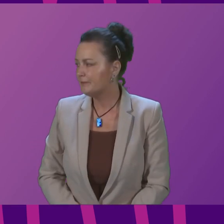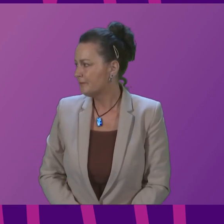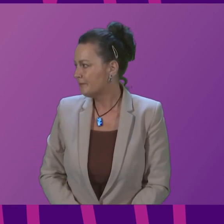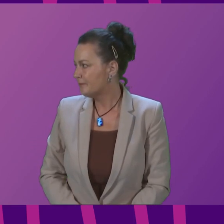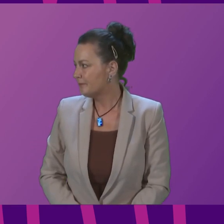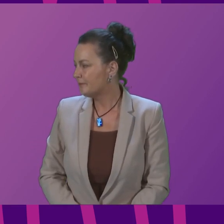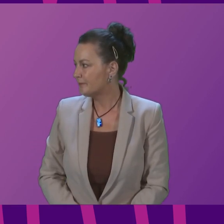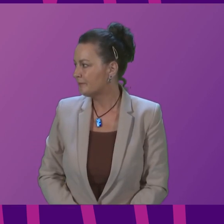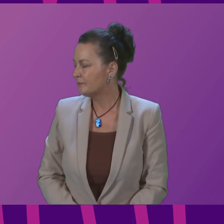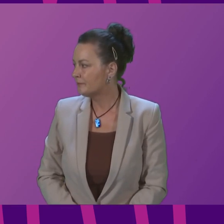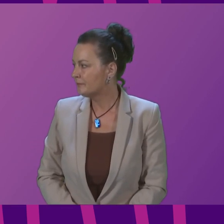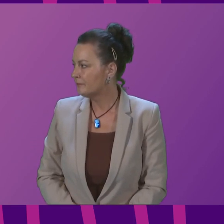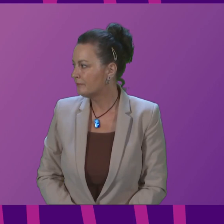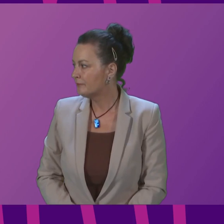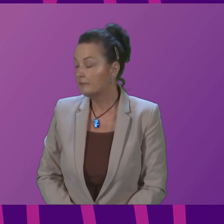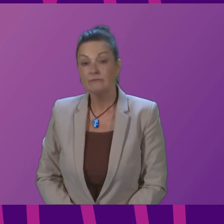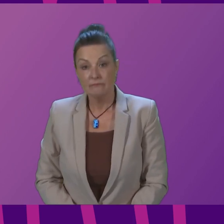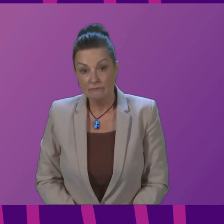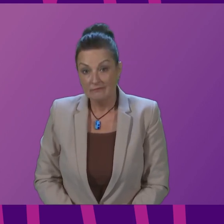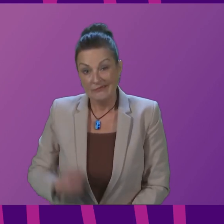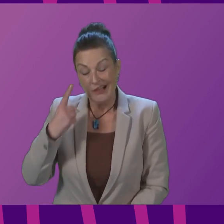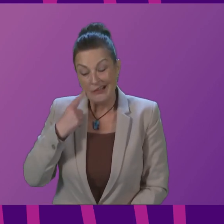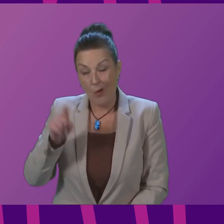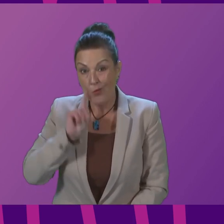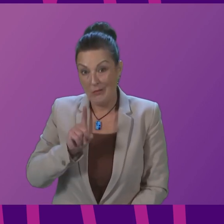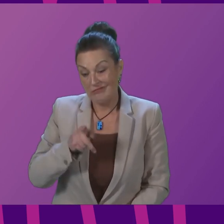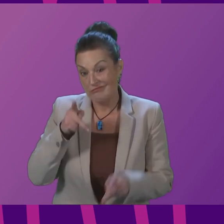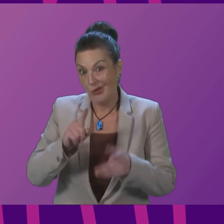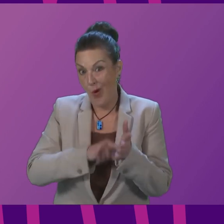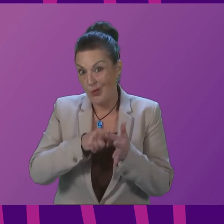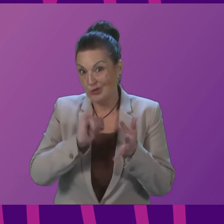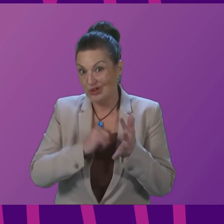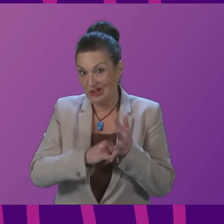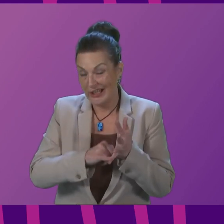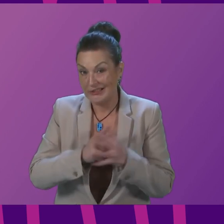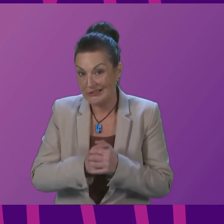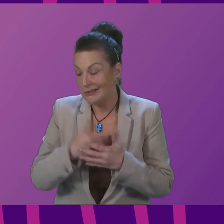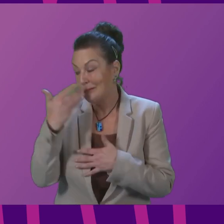A young woman called Jess Insall believes that she was spiked during a night out in